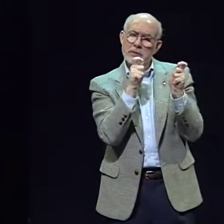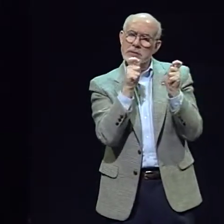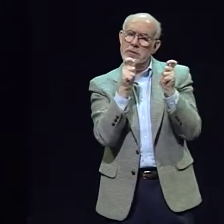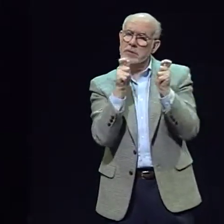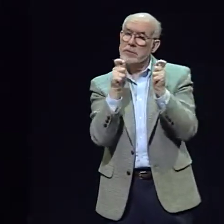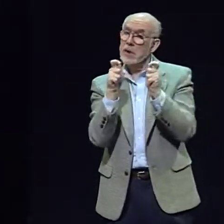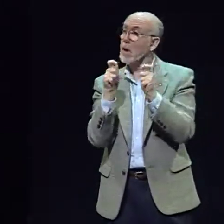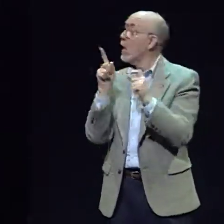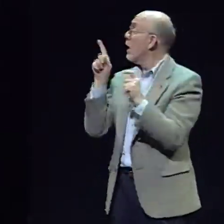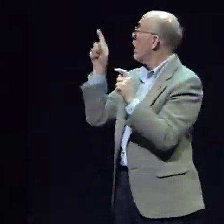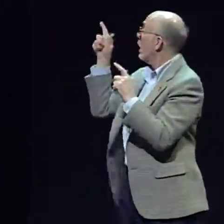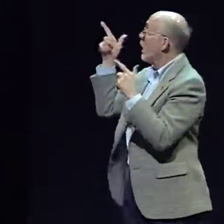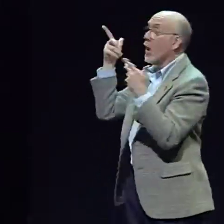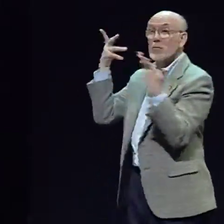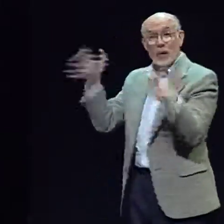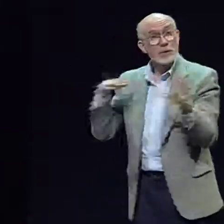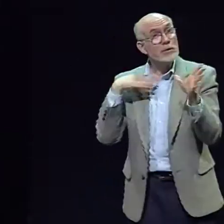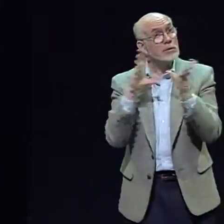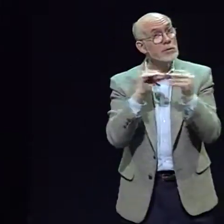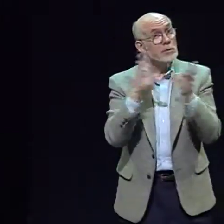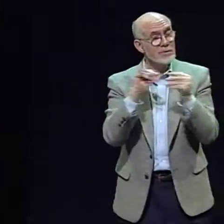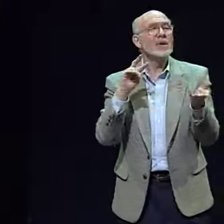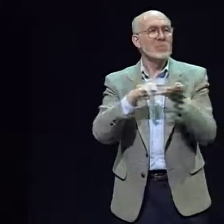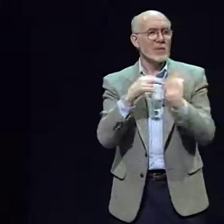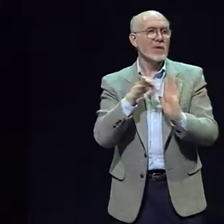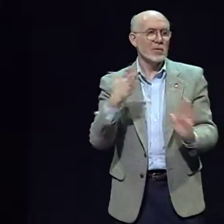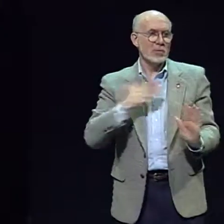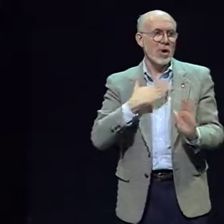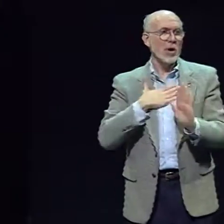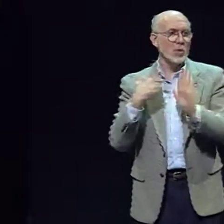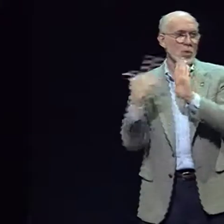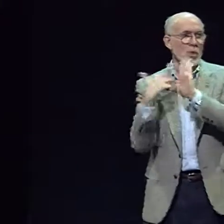THINGS THAT I HAVE LEARNED OVER TIME, THAT I'VE ADOPTED.